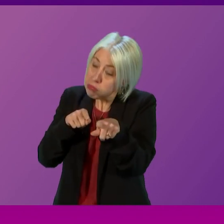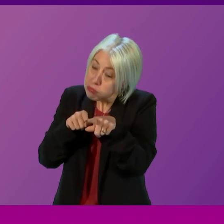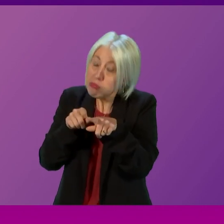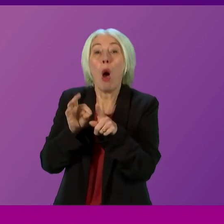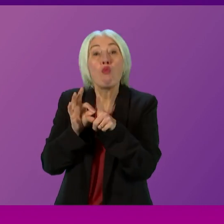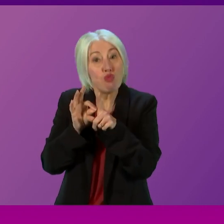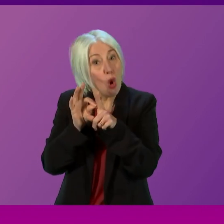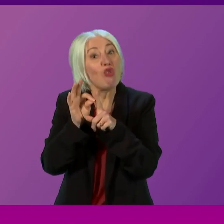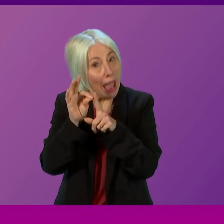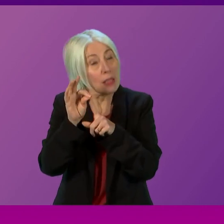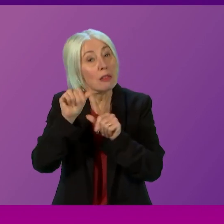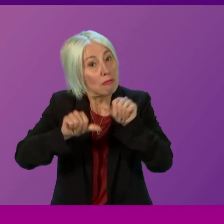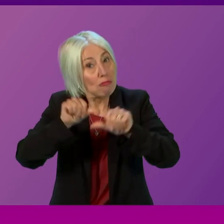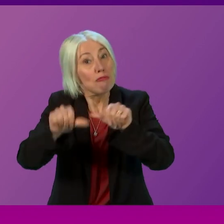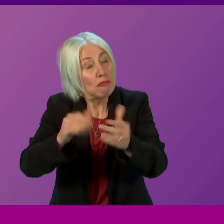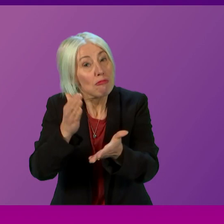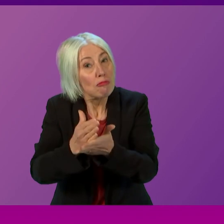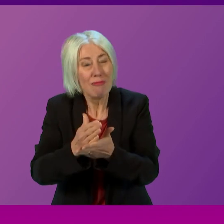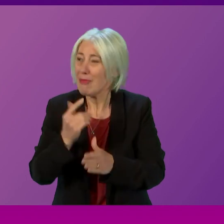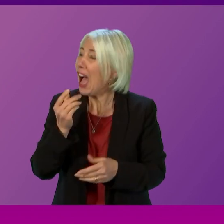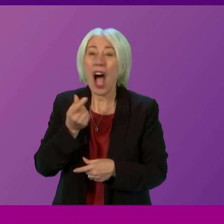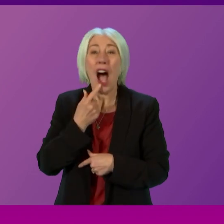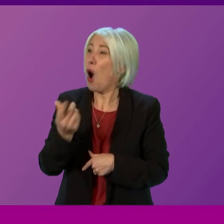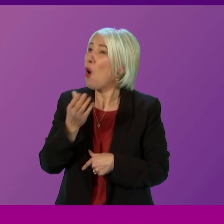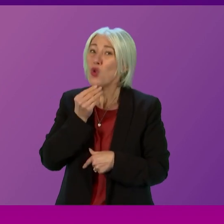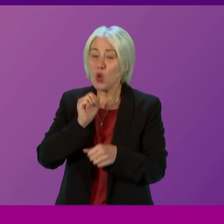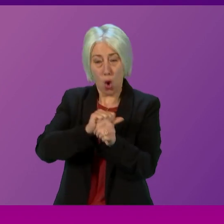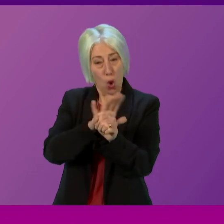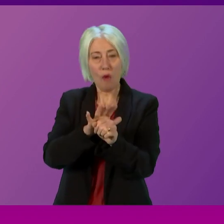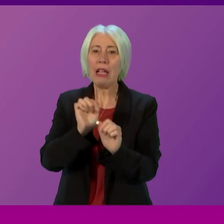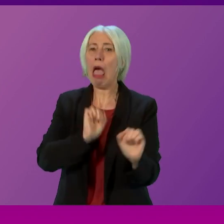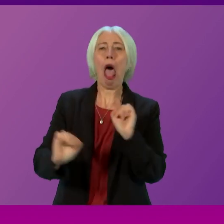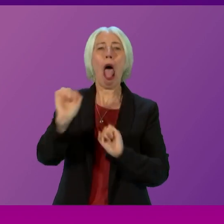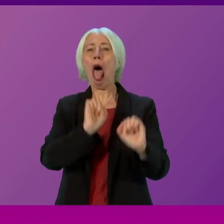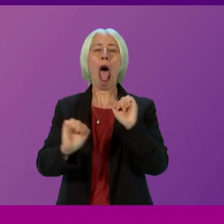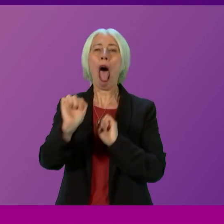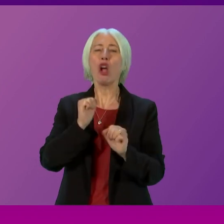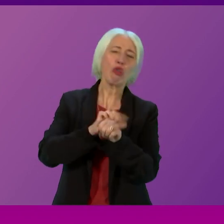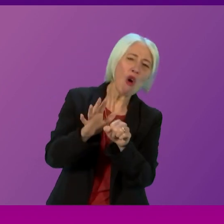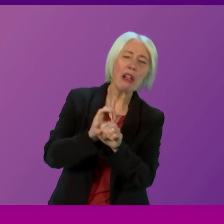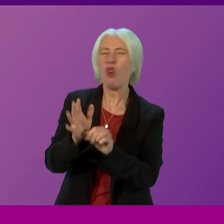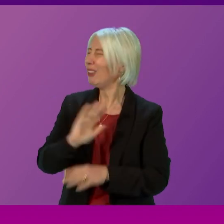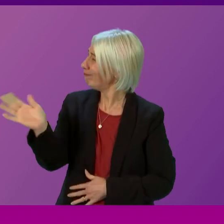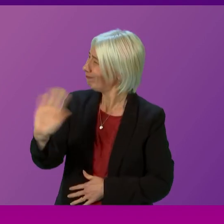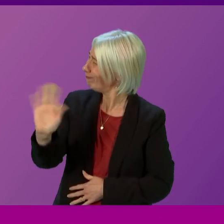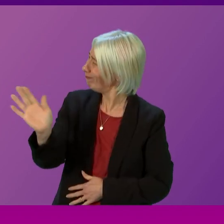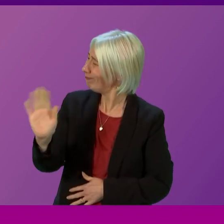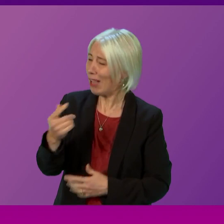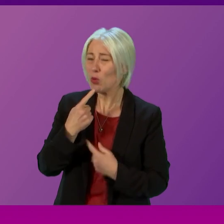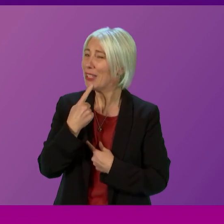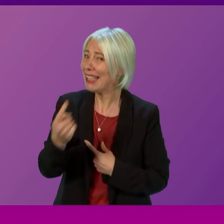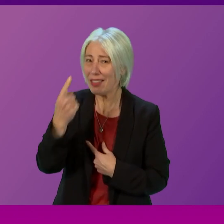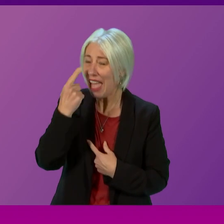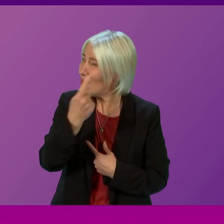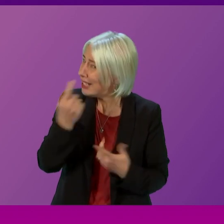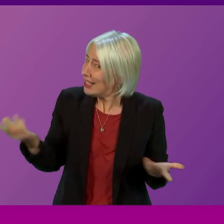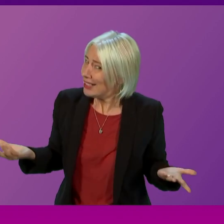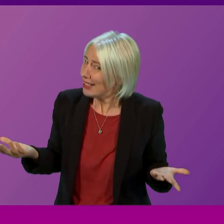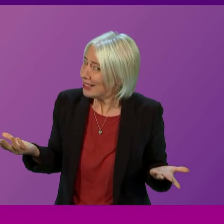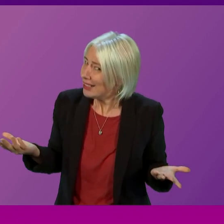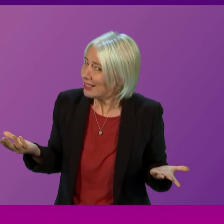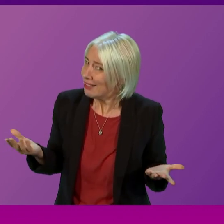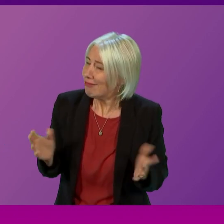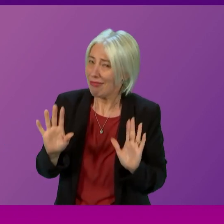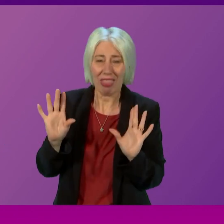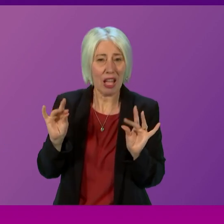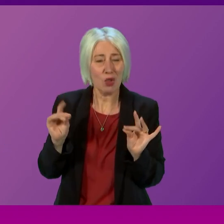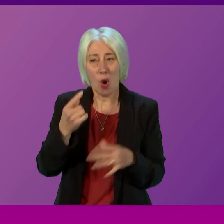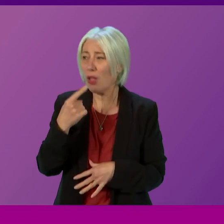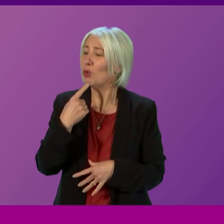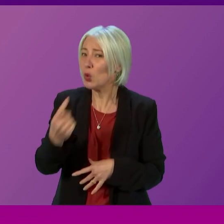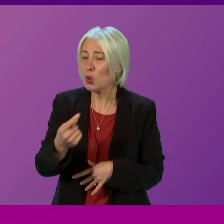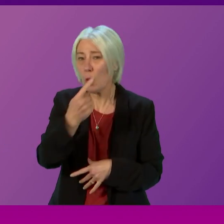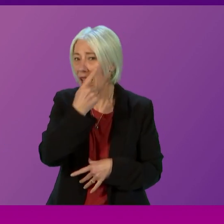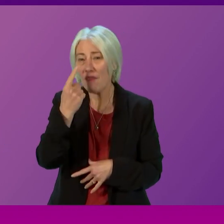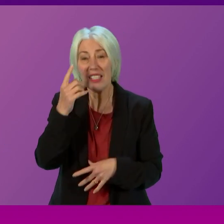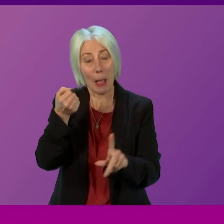Thirdly, I did not use Covid as a shield; rather, I cited evidence of the impact of